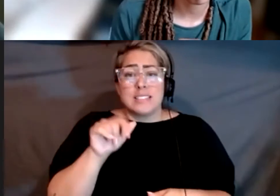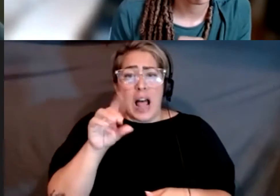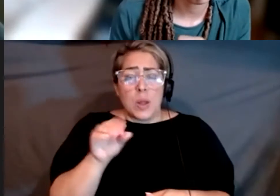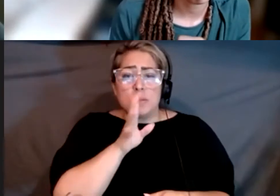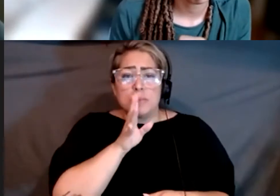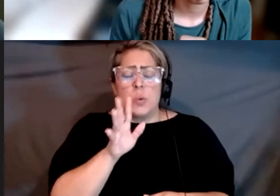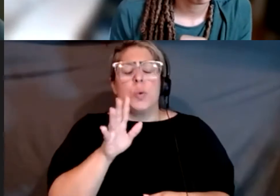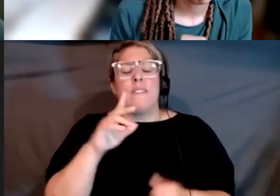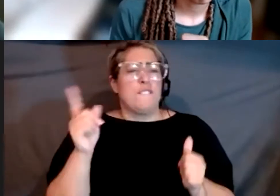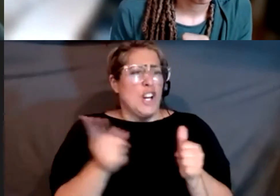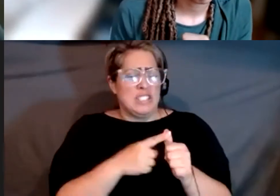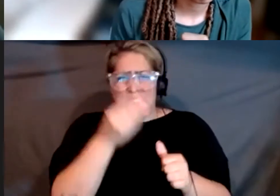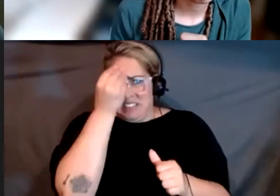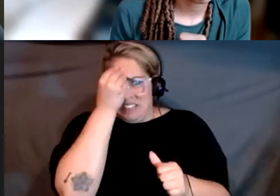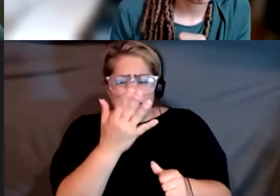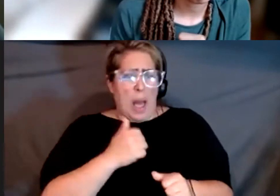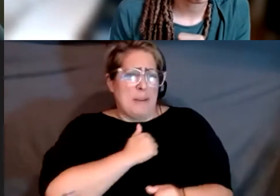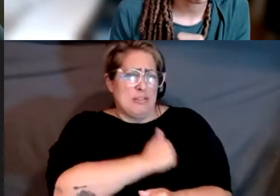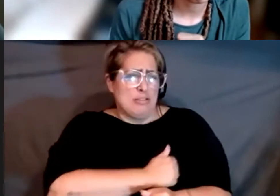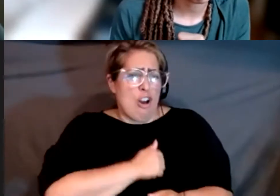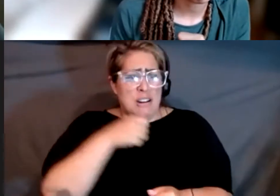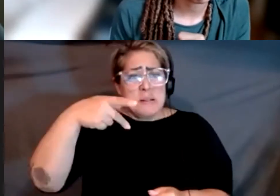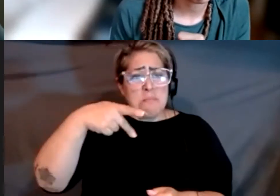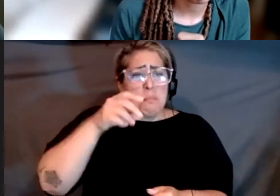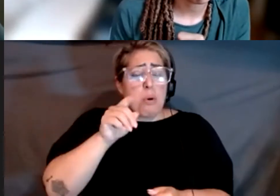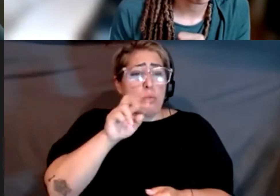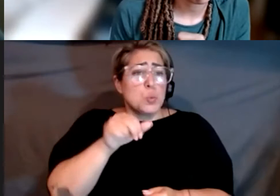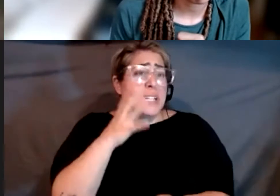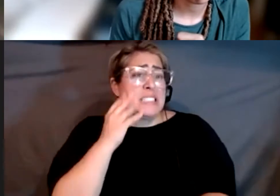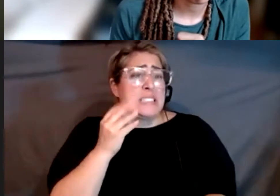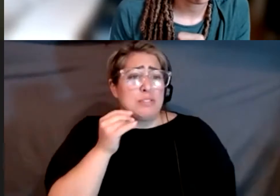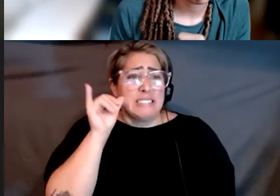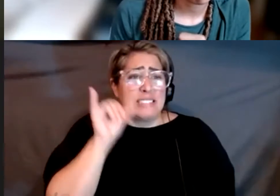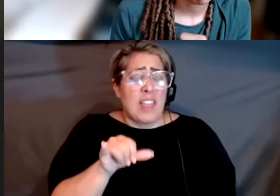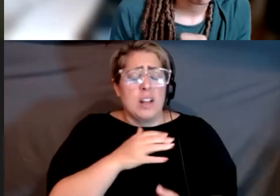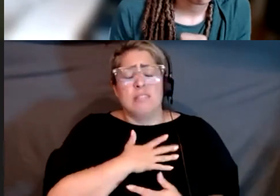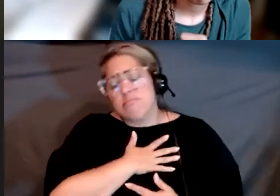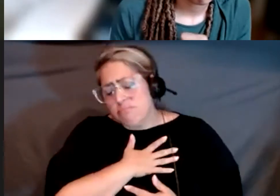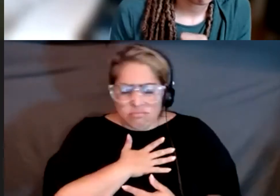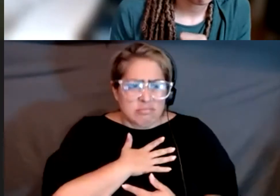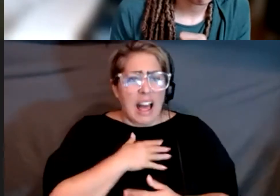I cannot believe the level in which this country got that we need to